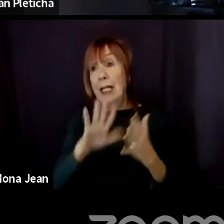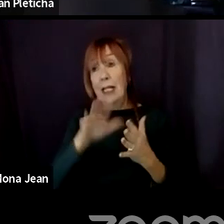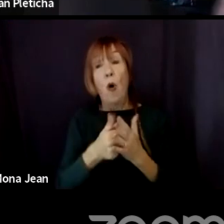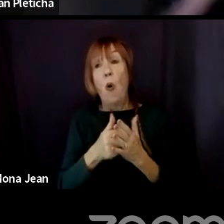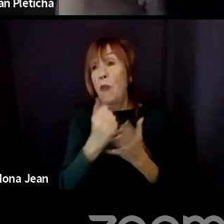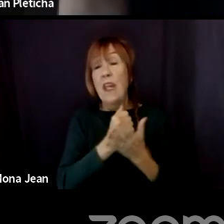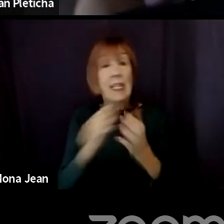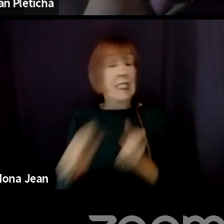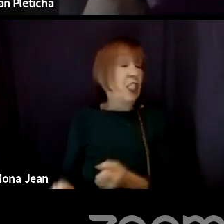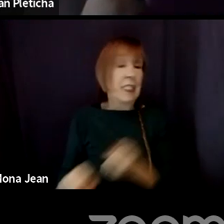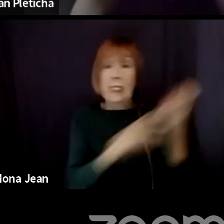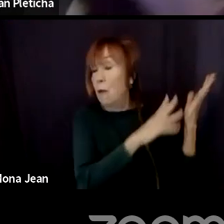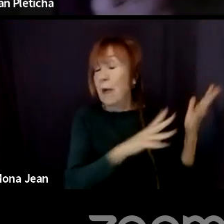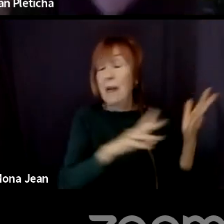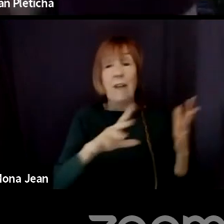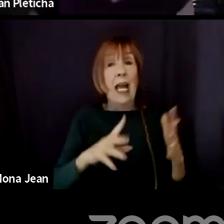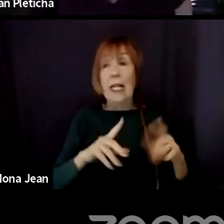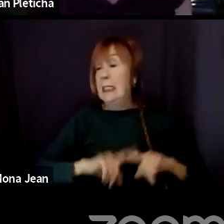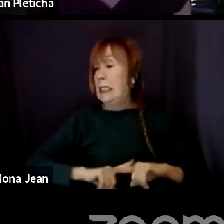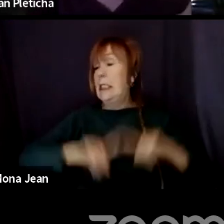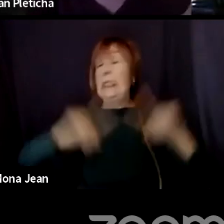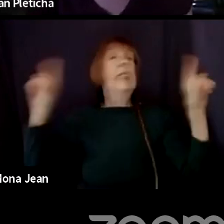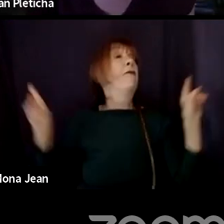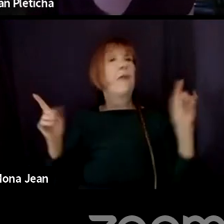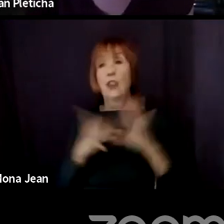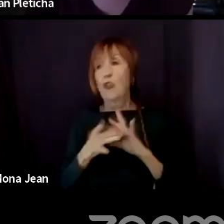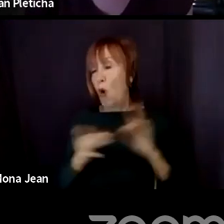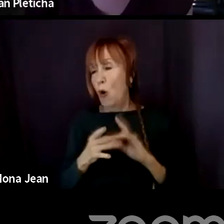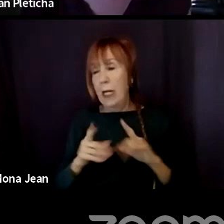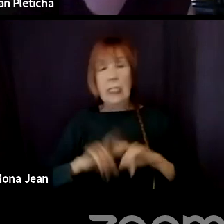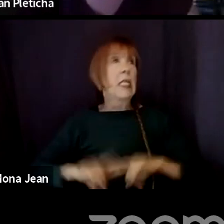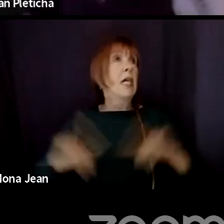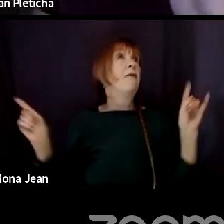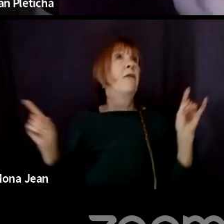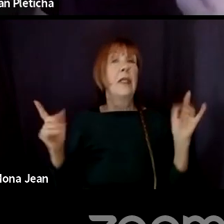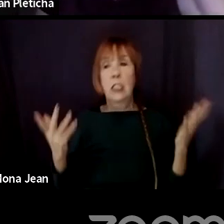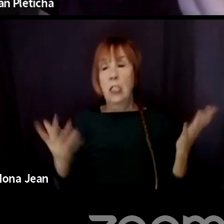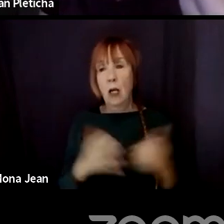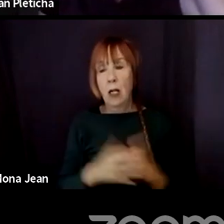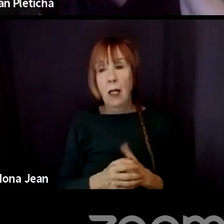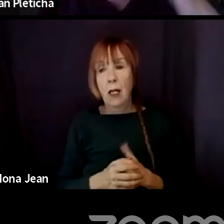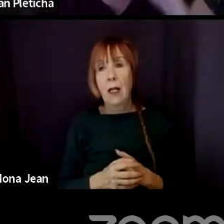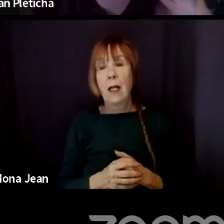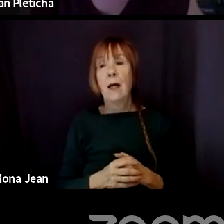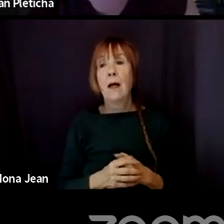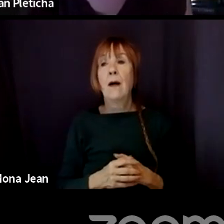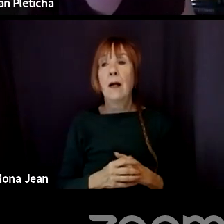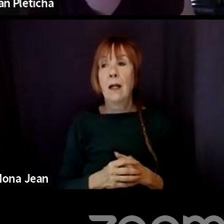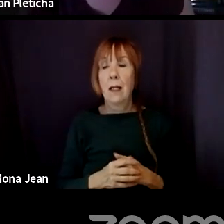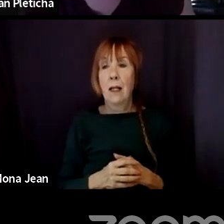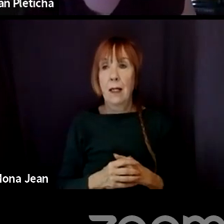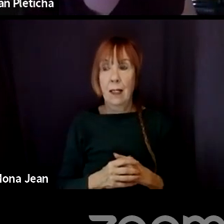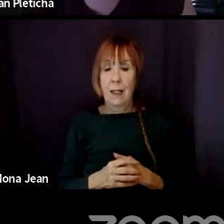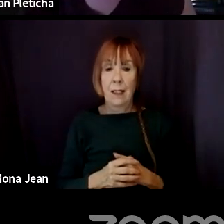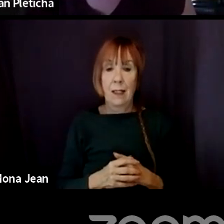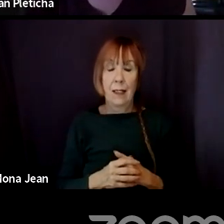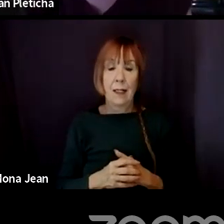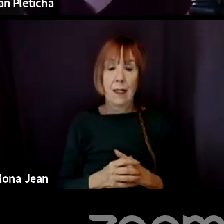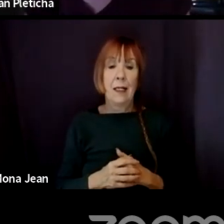it's about an even if you don't write a outline or whatever, they're asking you to do work before it, even is hitting the page.